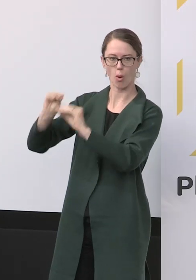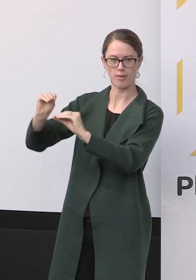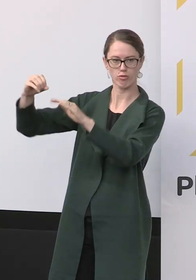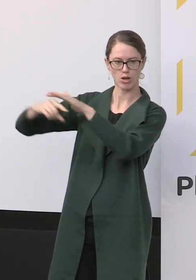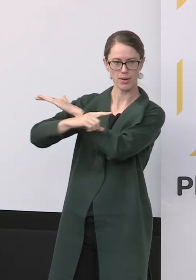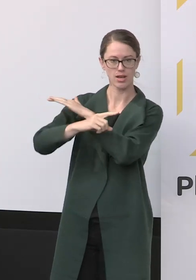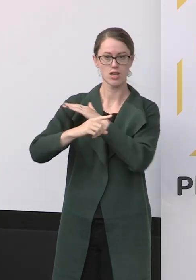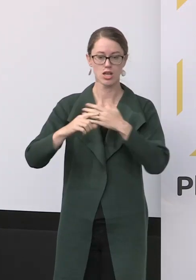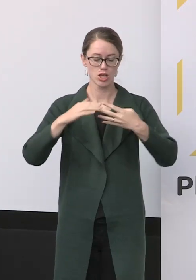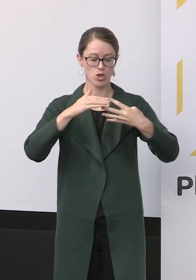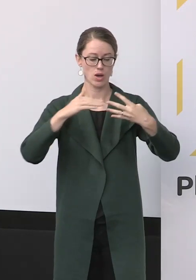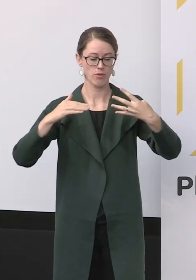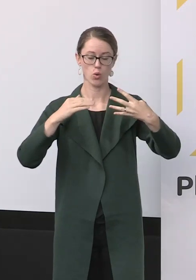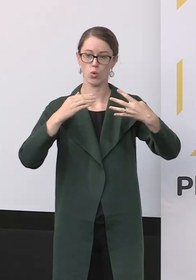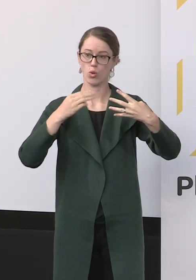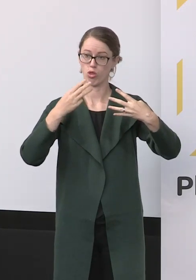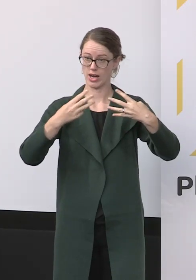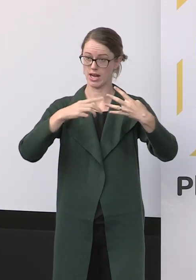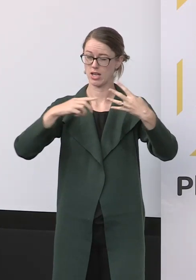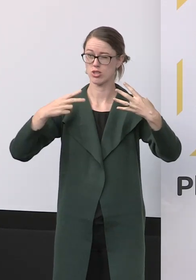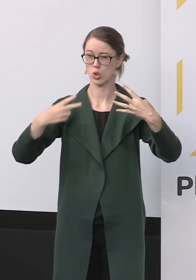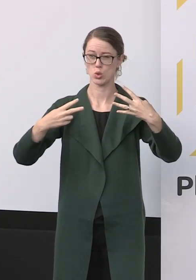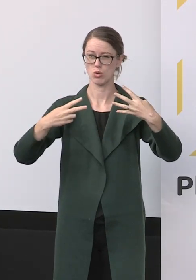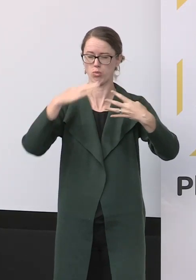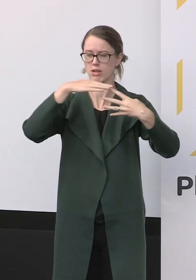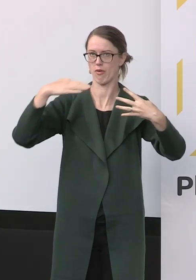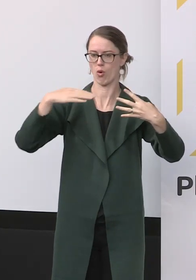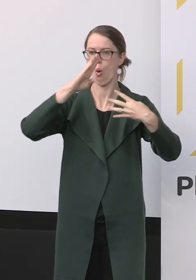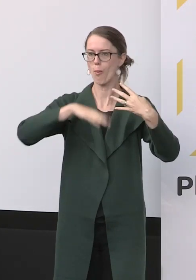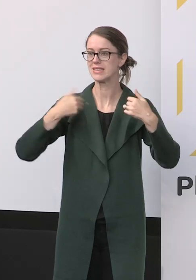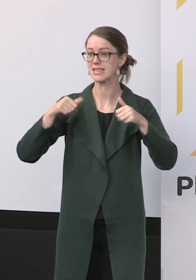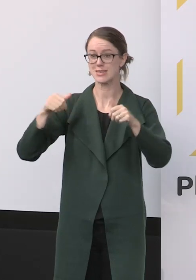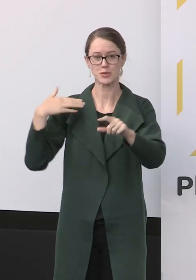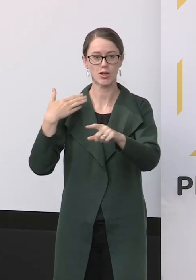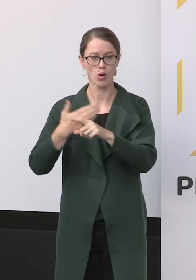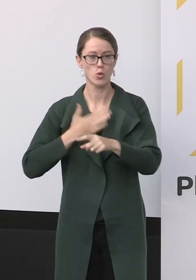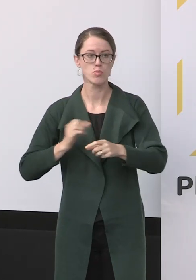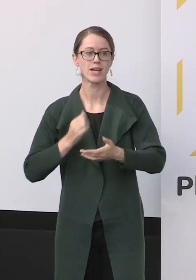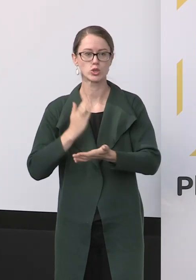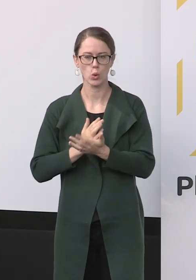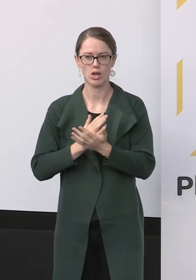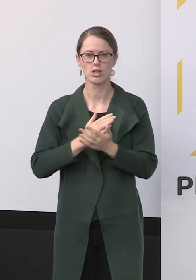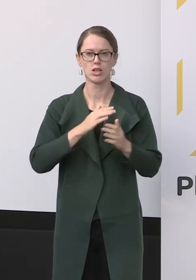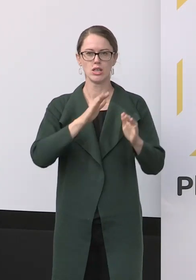it out at the border. We have been successful, to date, since going into Alert Level 3